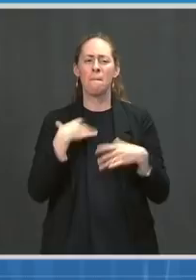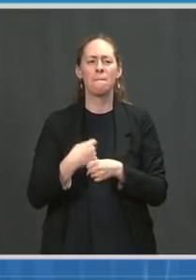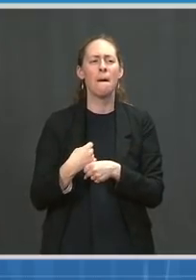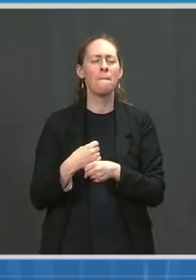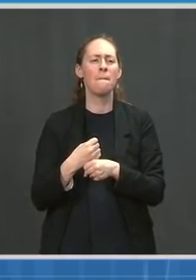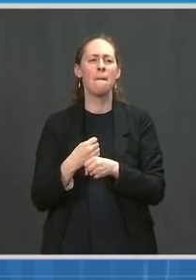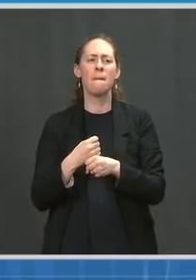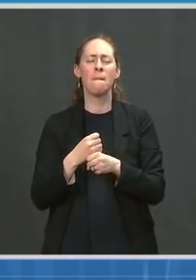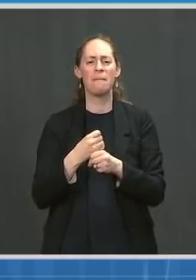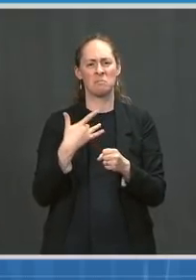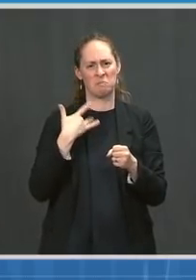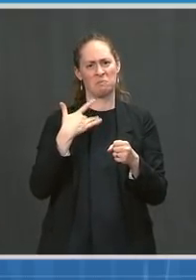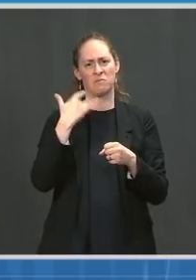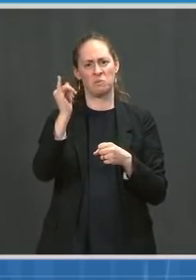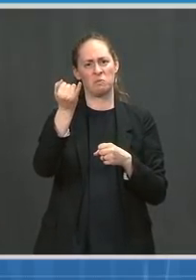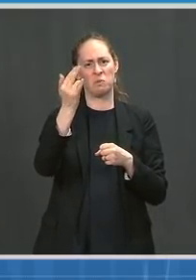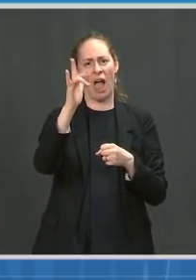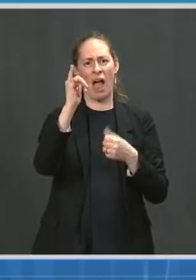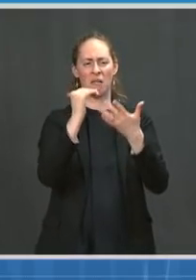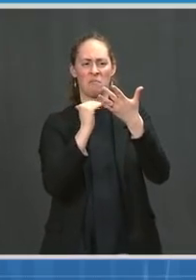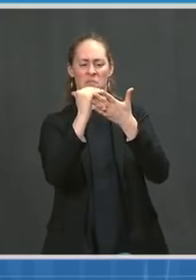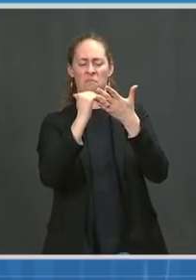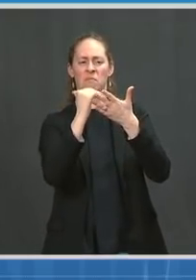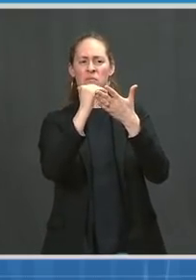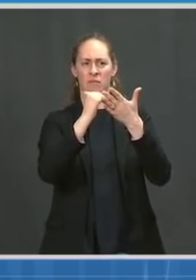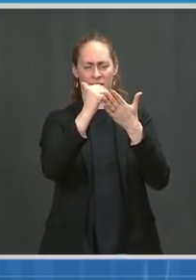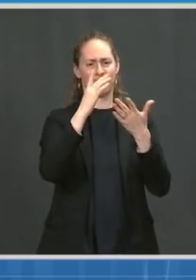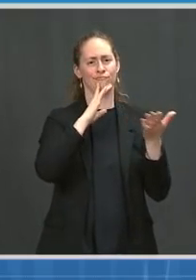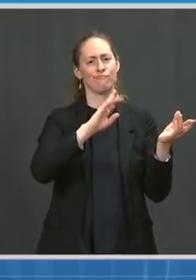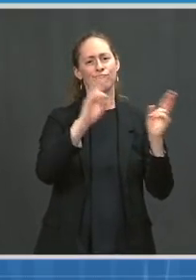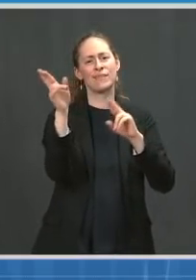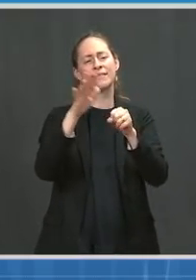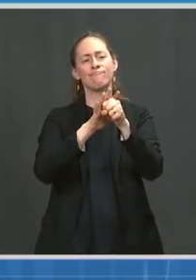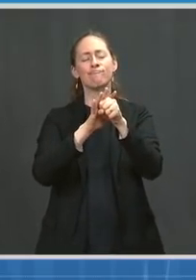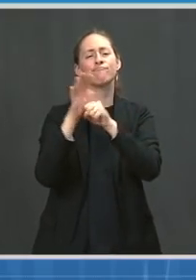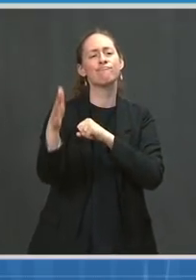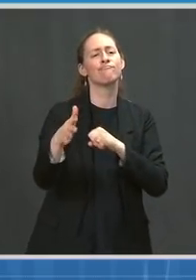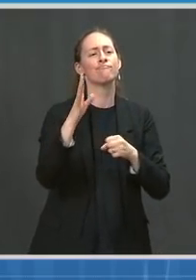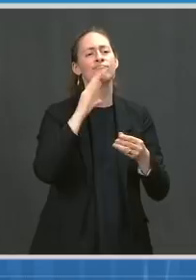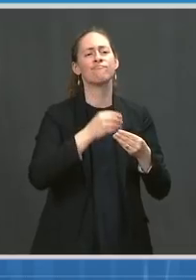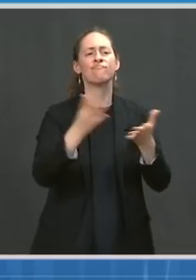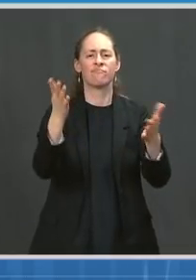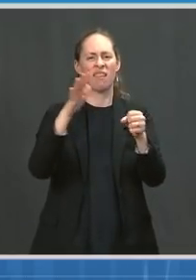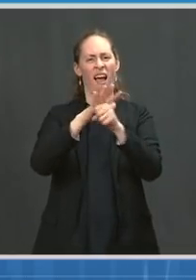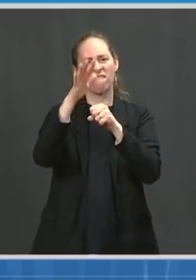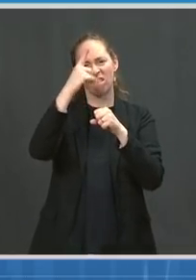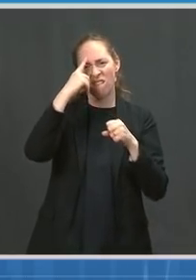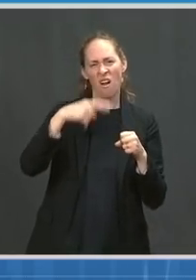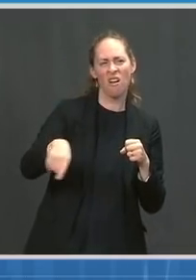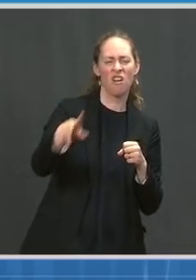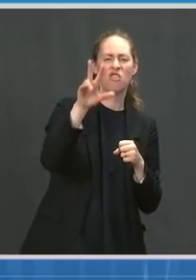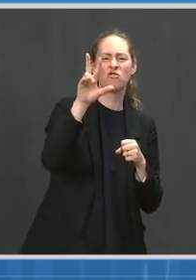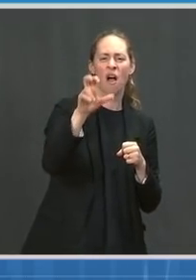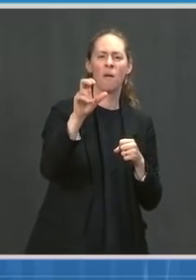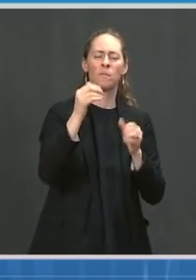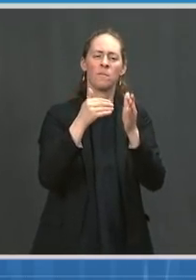So that's enough doses to vaccinate 300 million Americans, so there's no further procurement